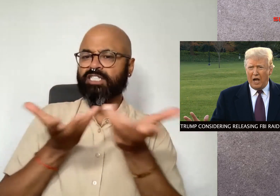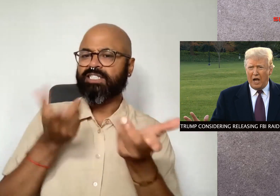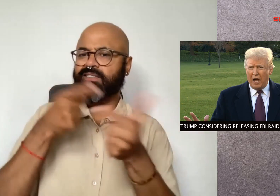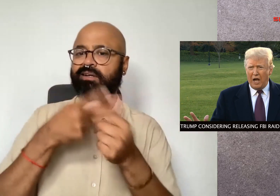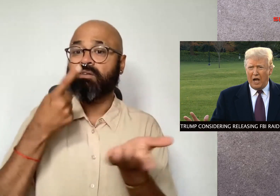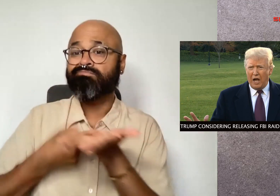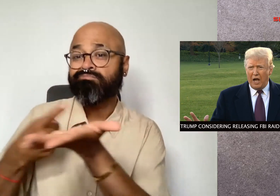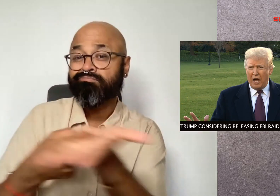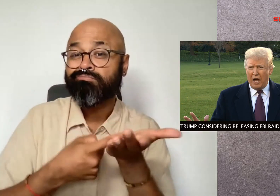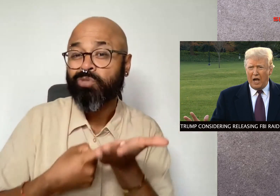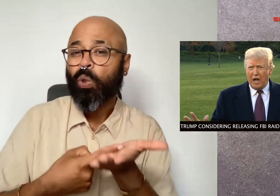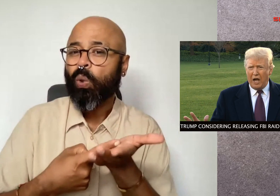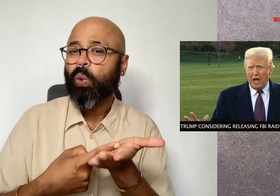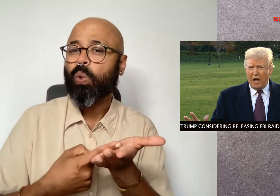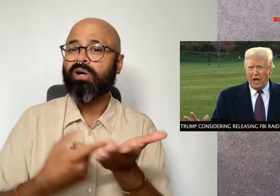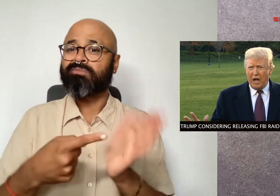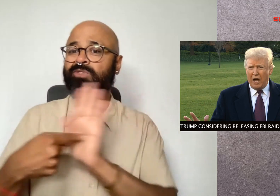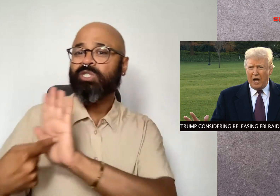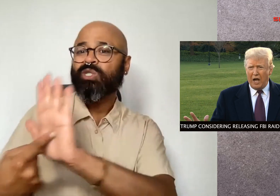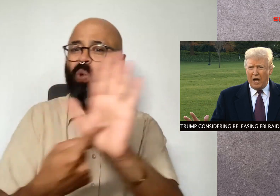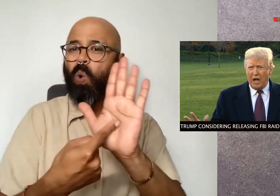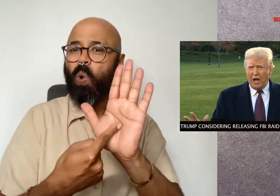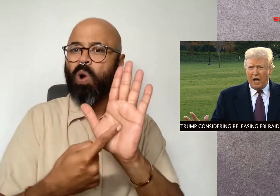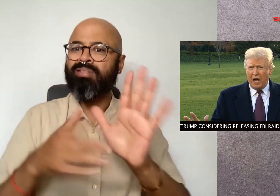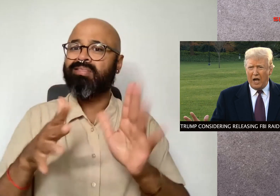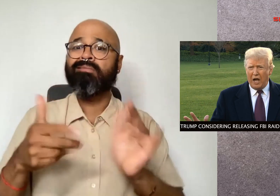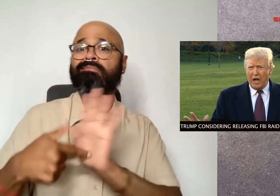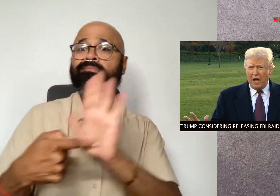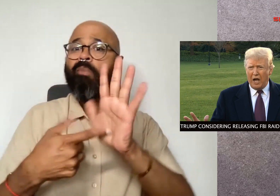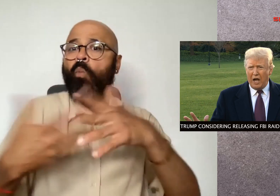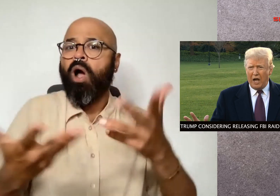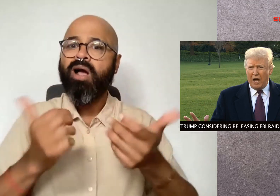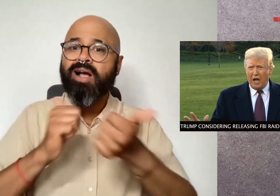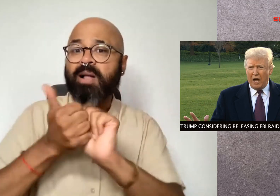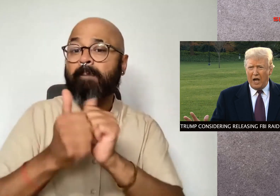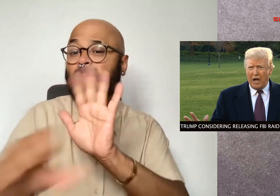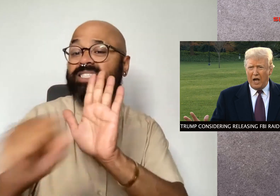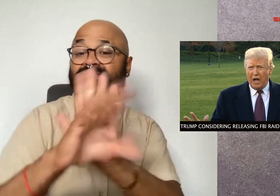familiar with the conversation says there have been discussions about featuring the